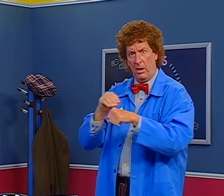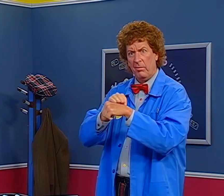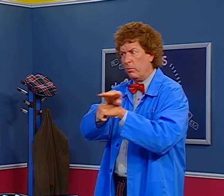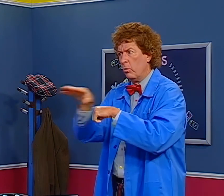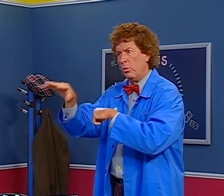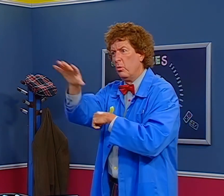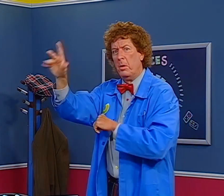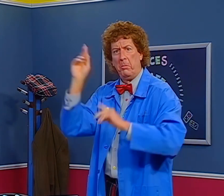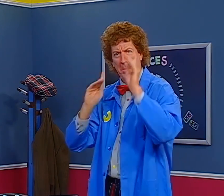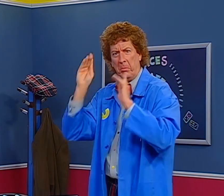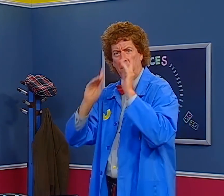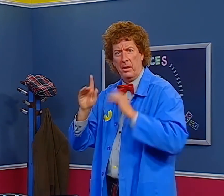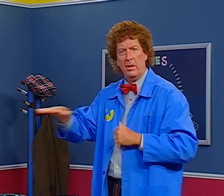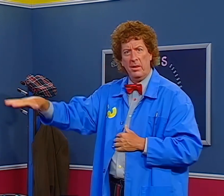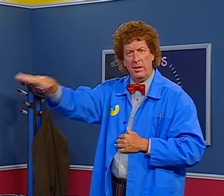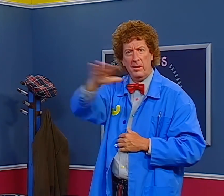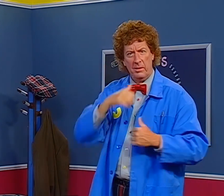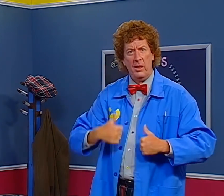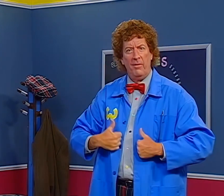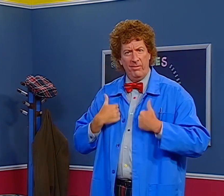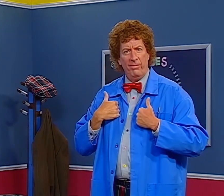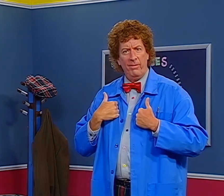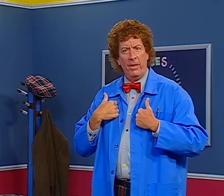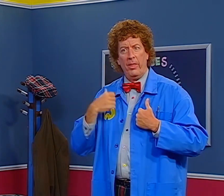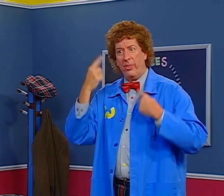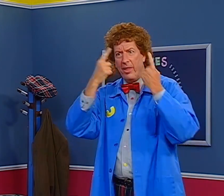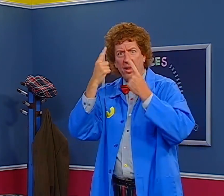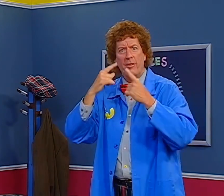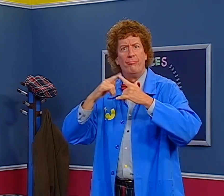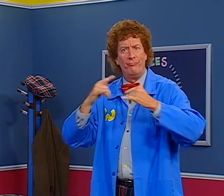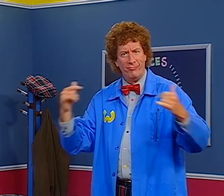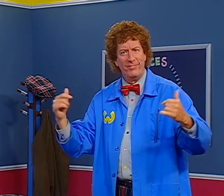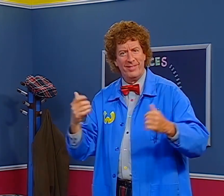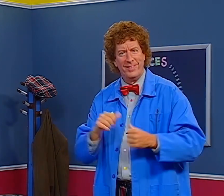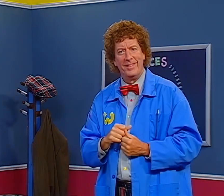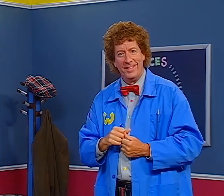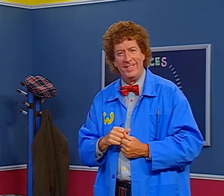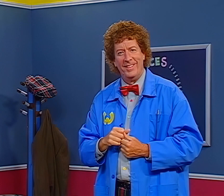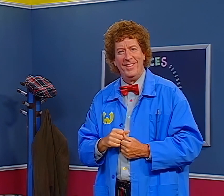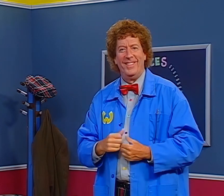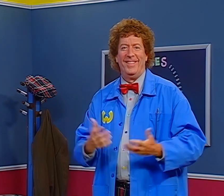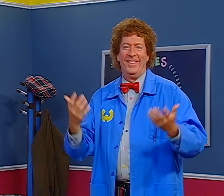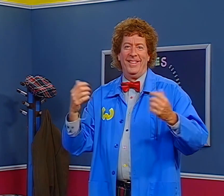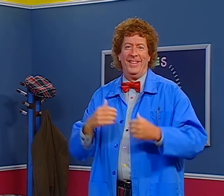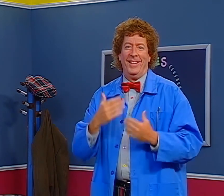YOUR DECISIONS CAN INFLUENCE MANY PEOPLE'S LIVES. SO THINK ABOUT THE EFFECTS OF YOUR DECISIONS.